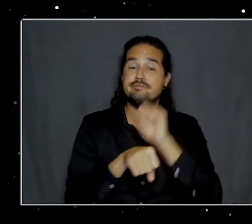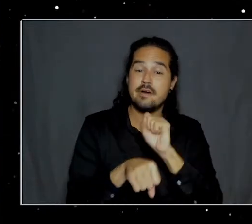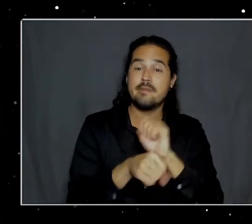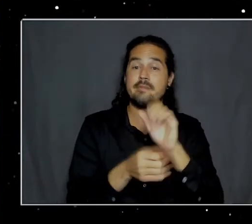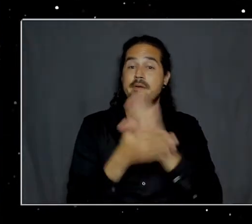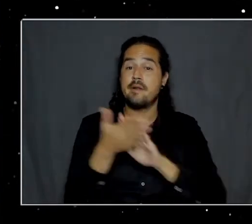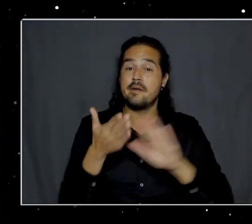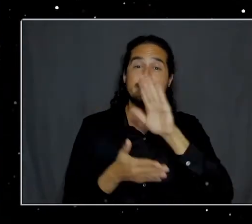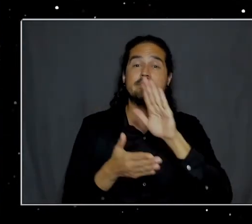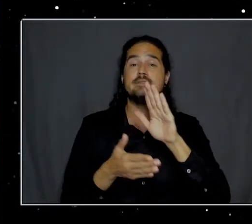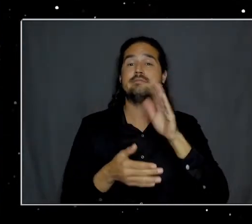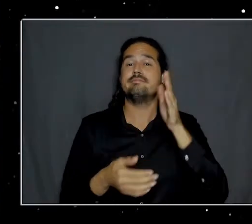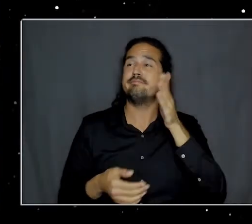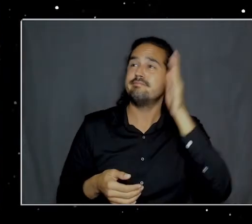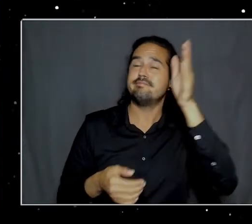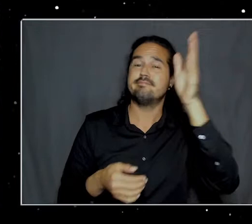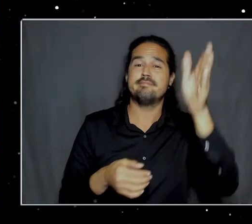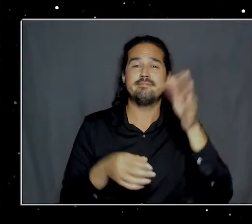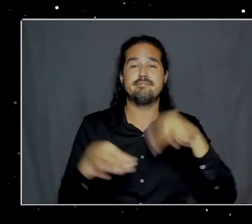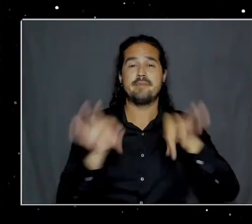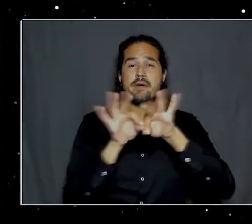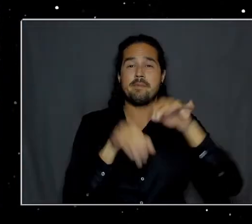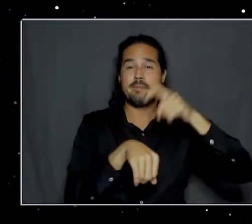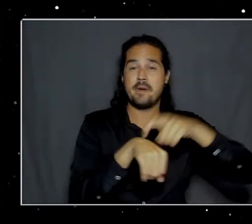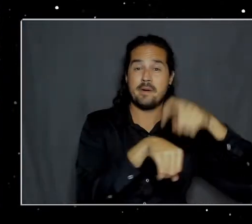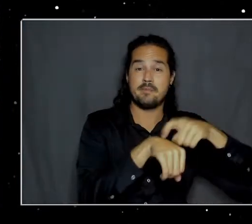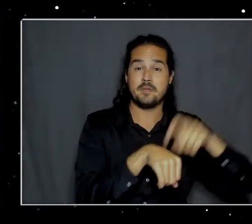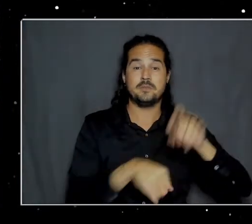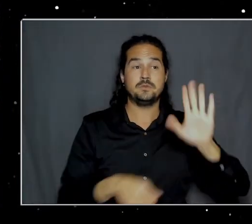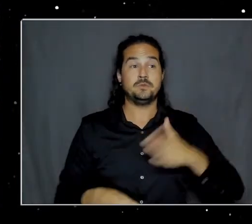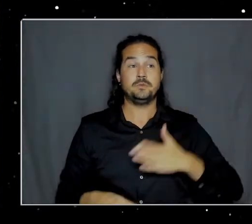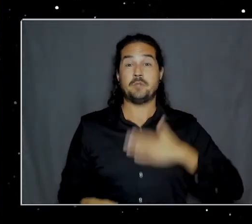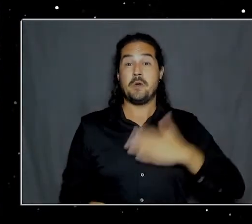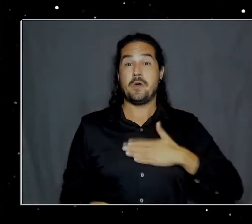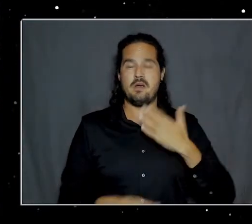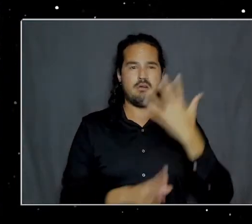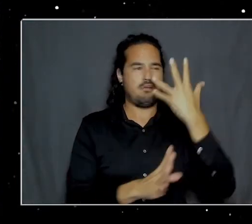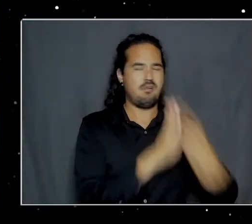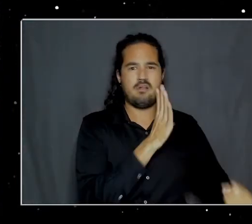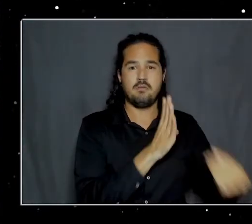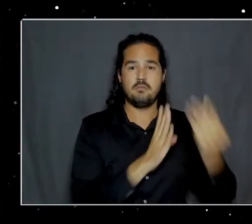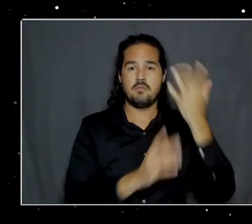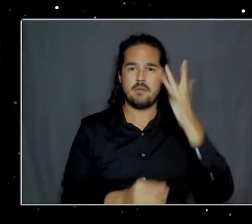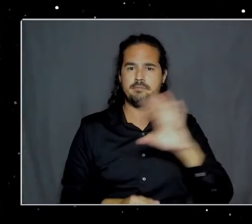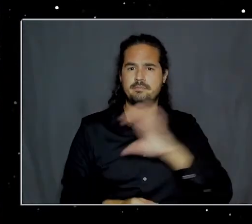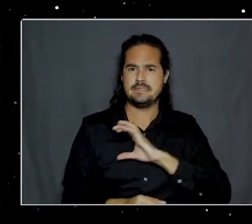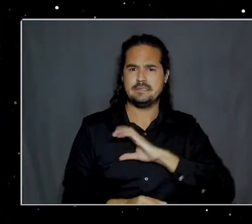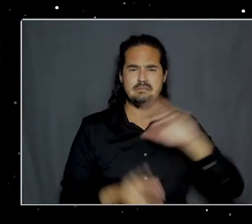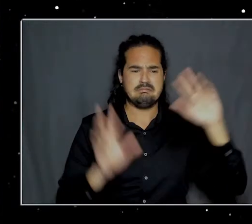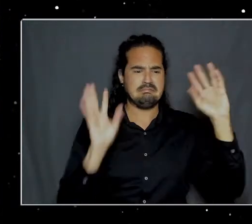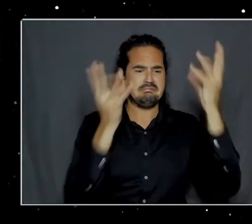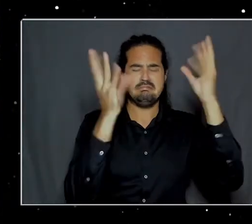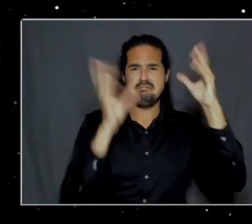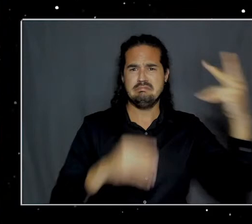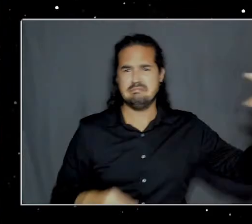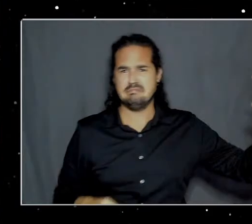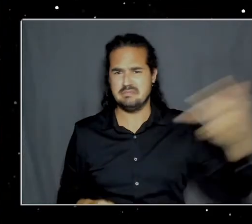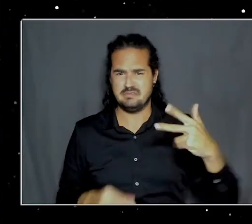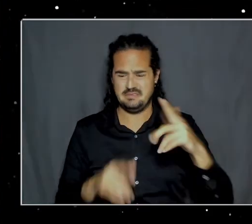THEIR JOY ISN'T STOLEN IN THE NIGHT BY FLASHING LIGHTS AS I